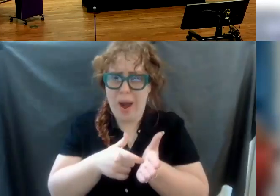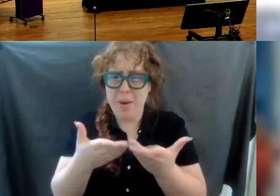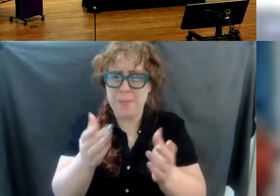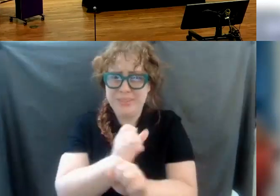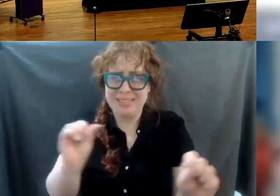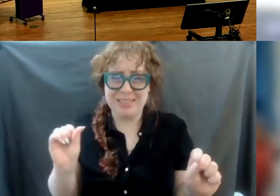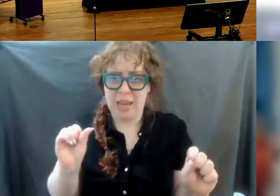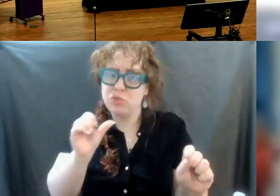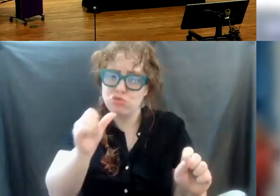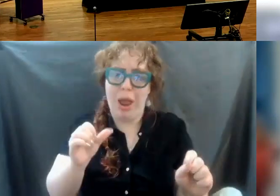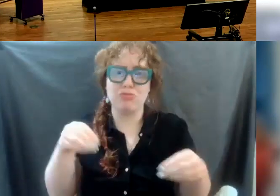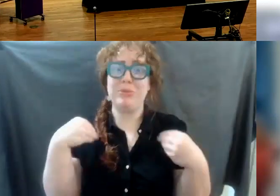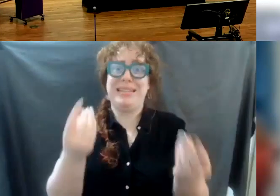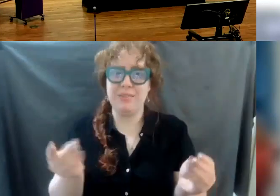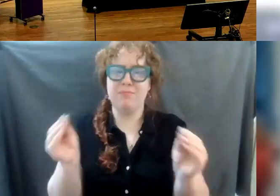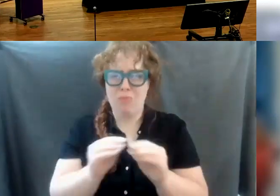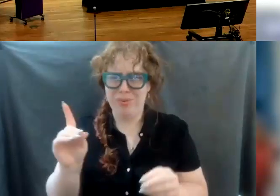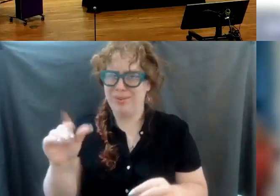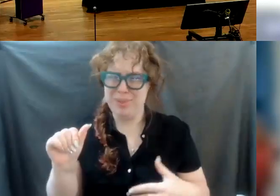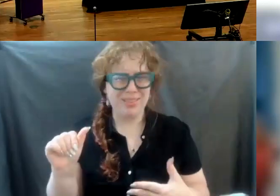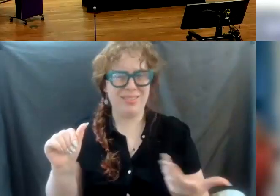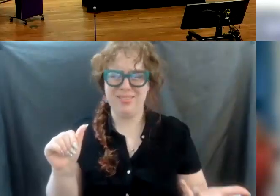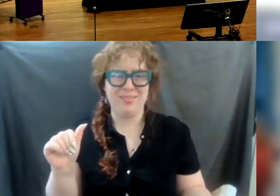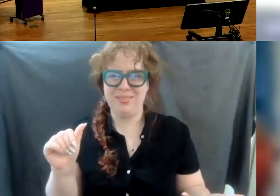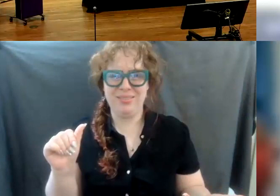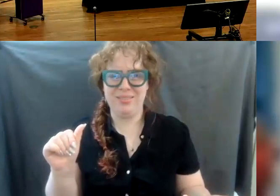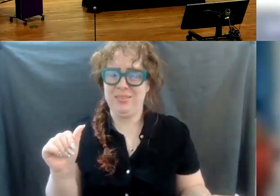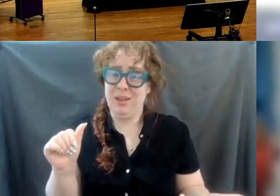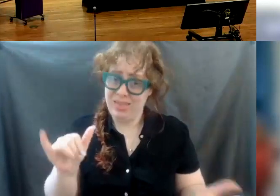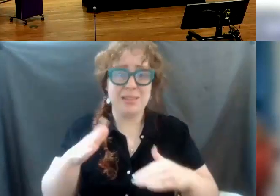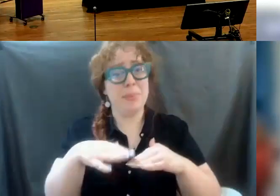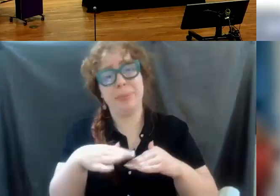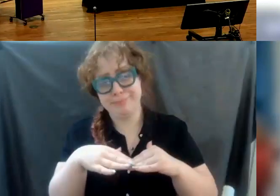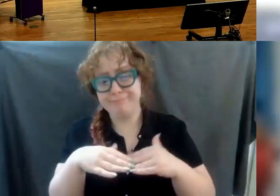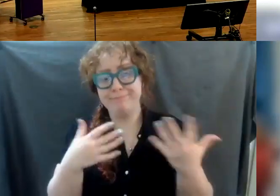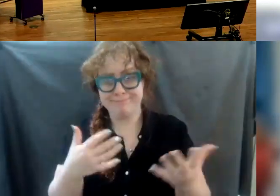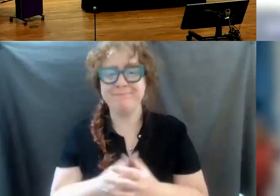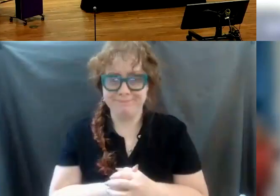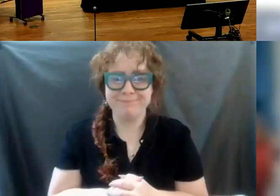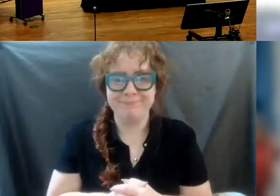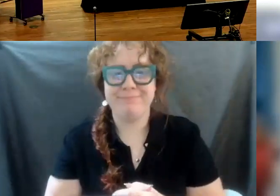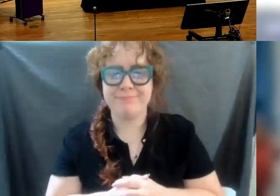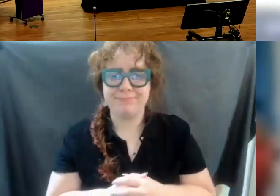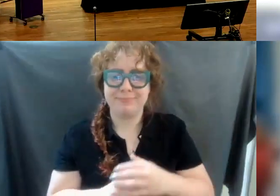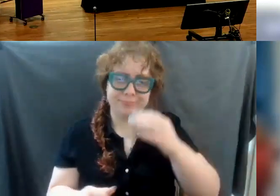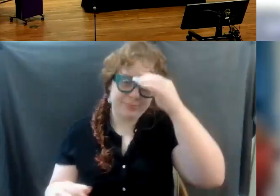inflicting institution as a place to start I would think. Absolutely.